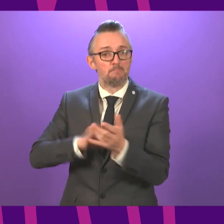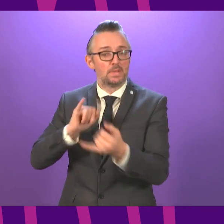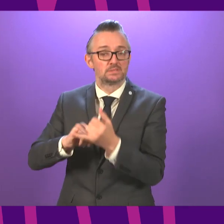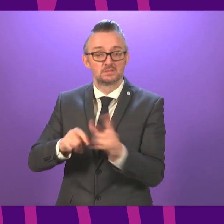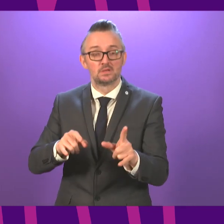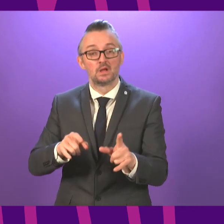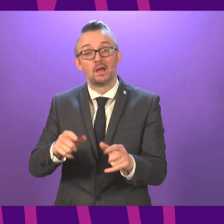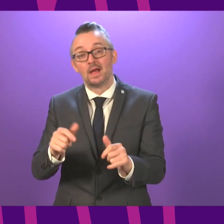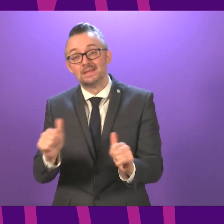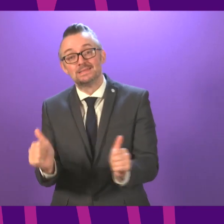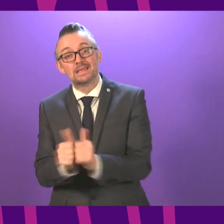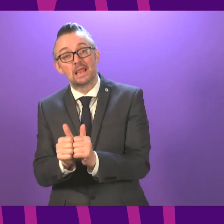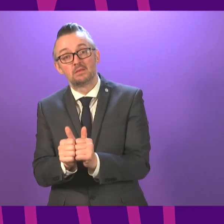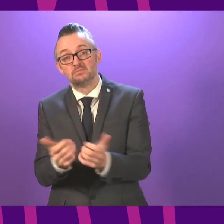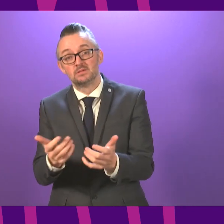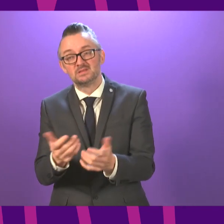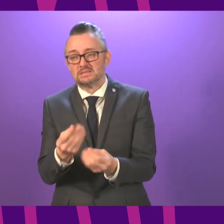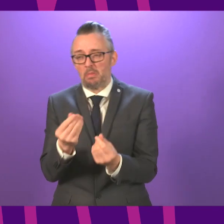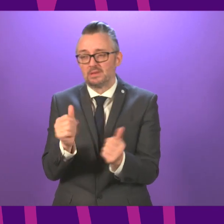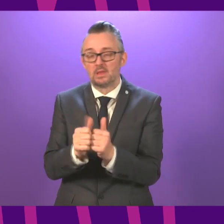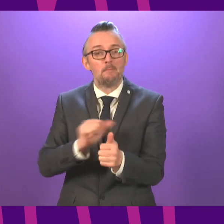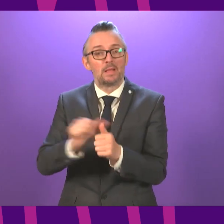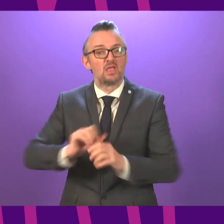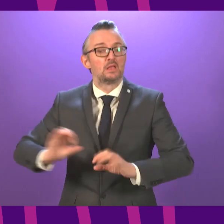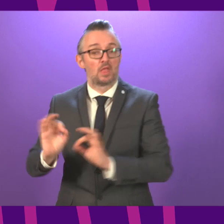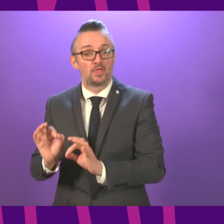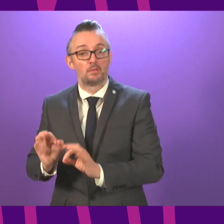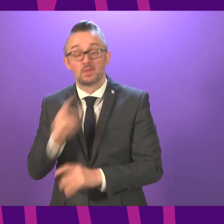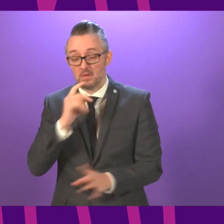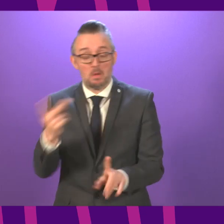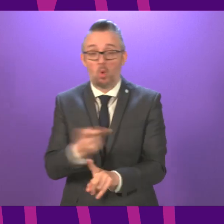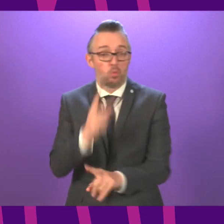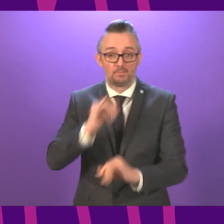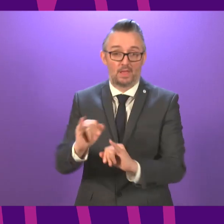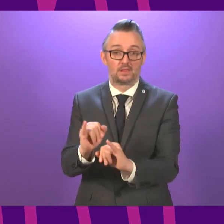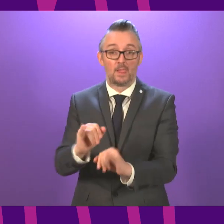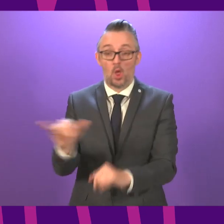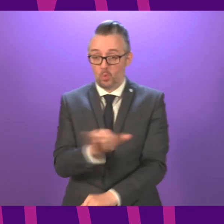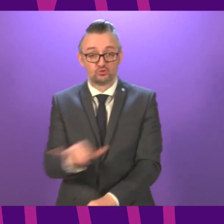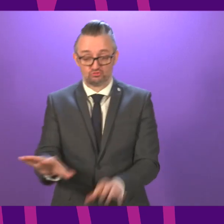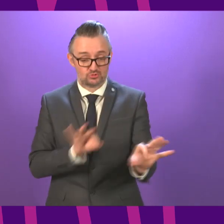but there is no doubt that, whichever one is chosen, it will be very bad. That is the result of